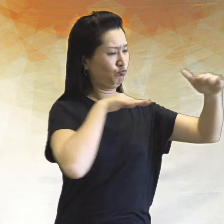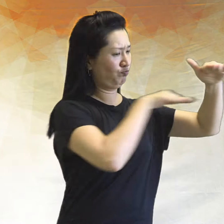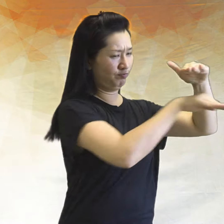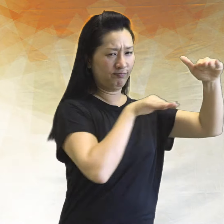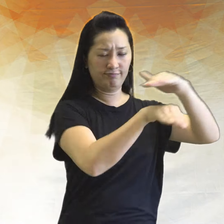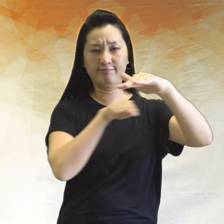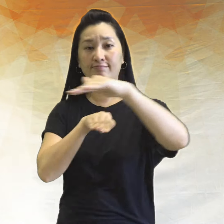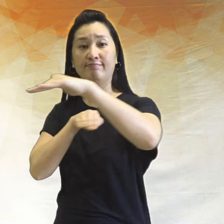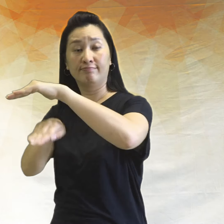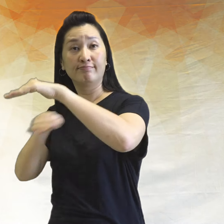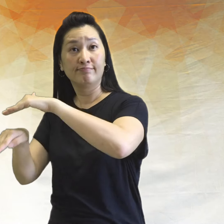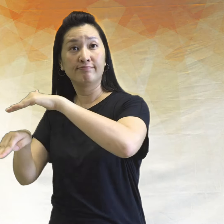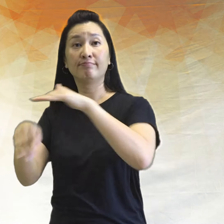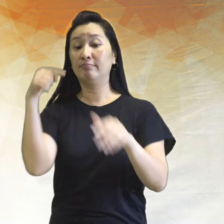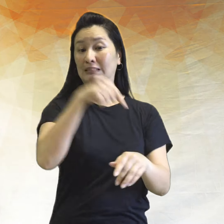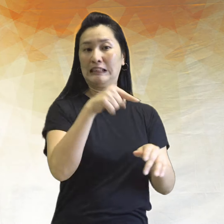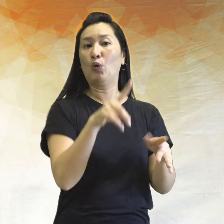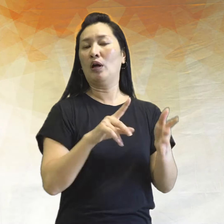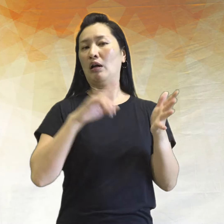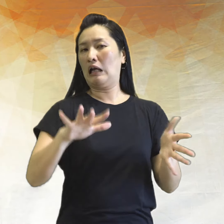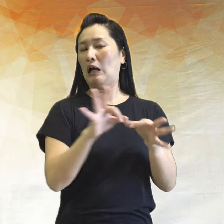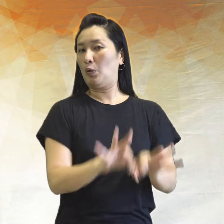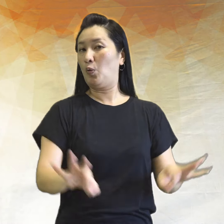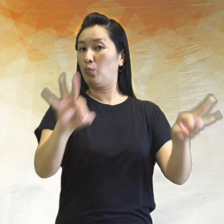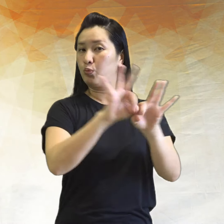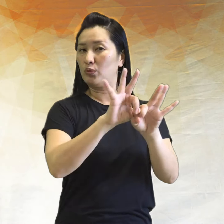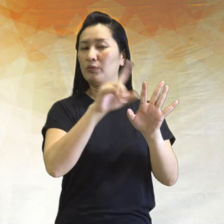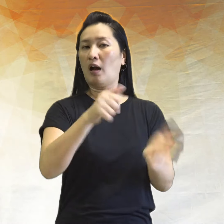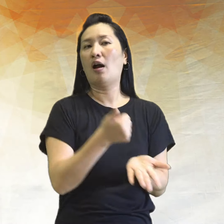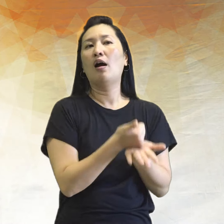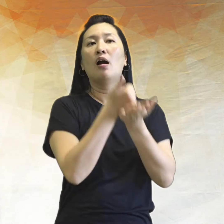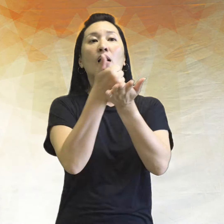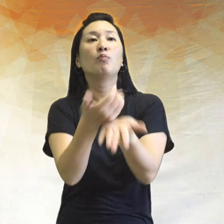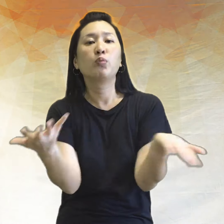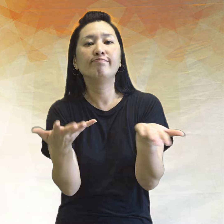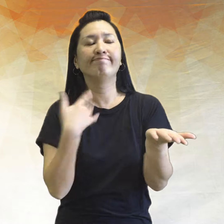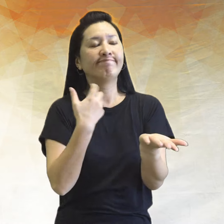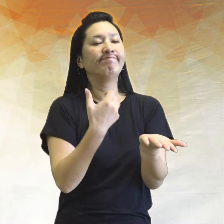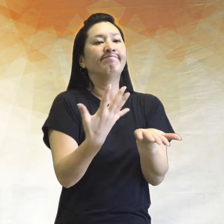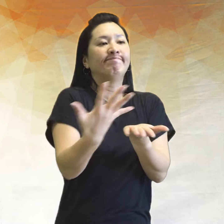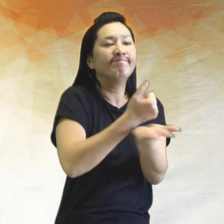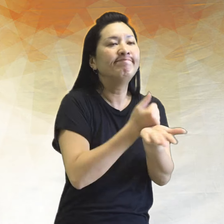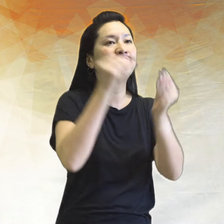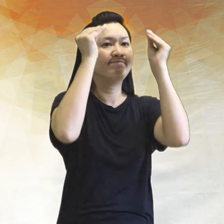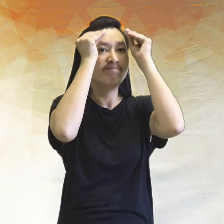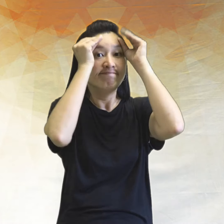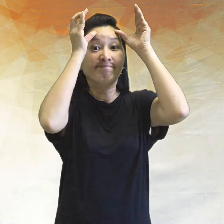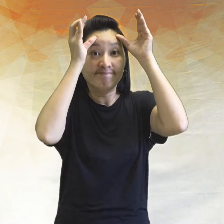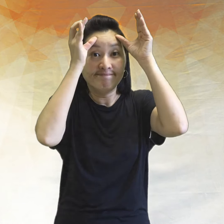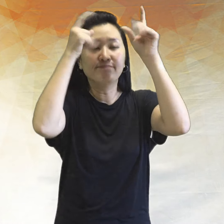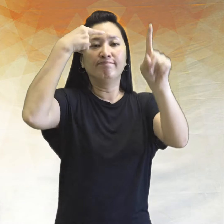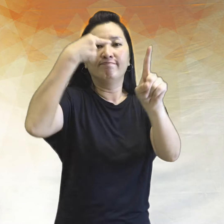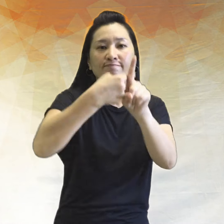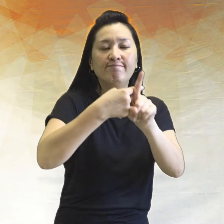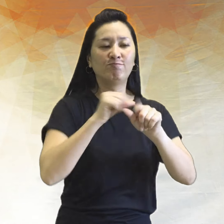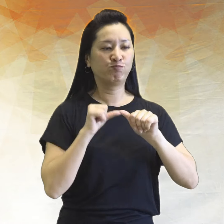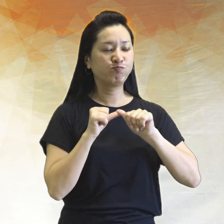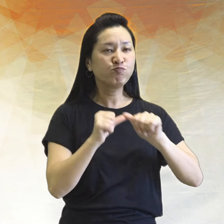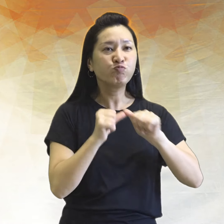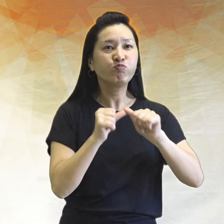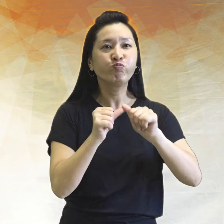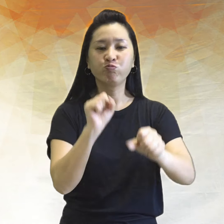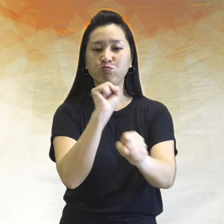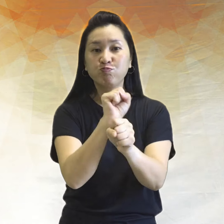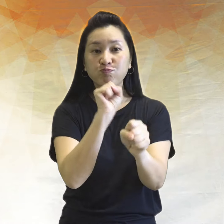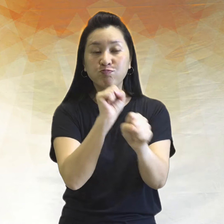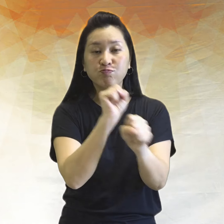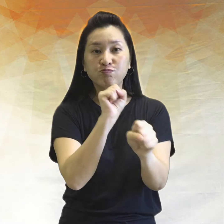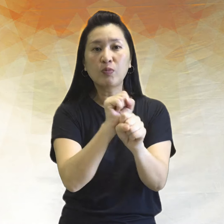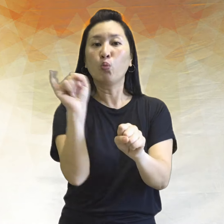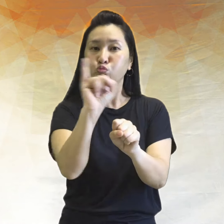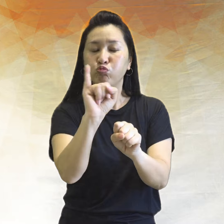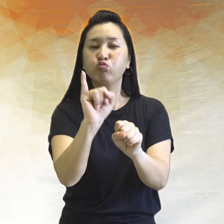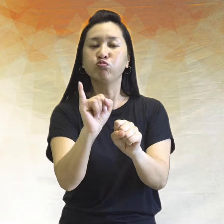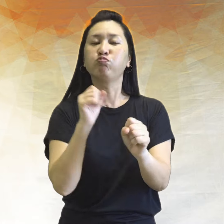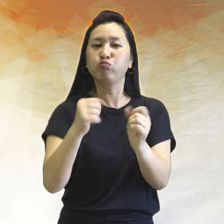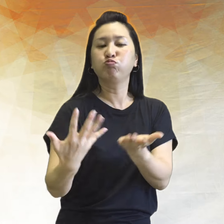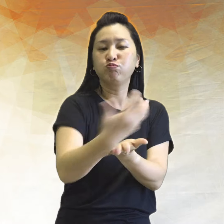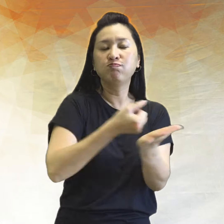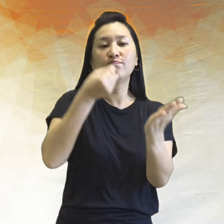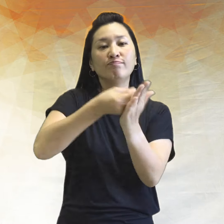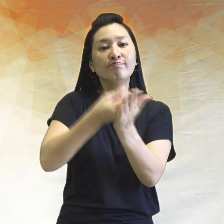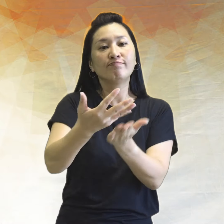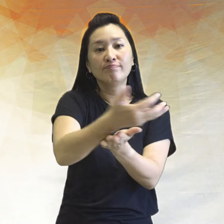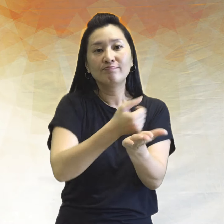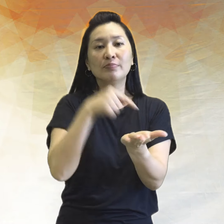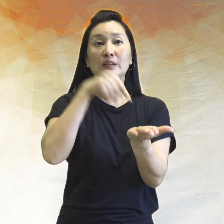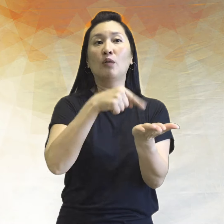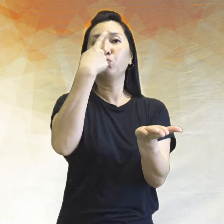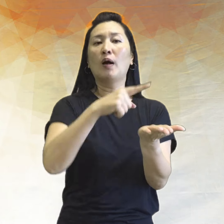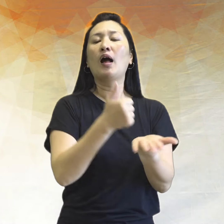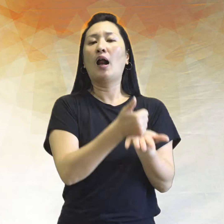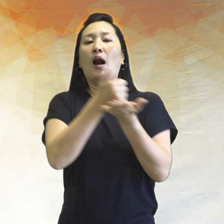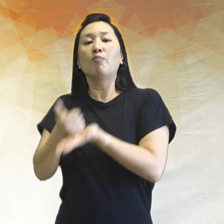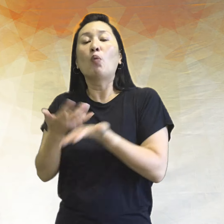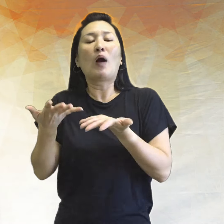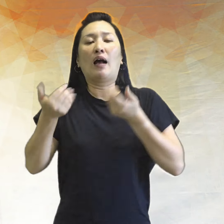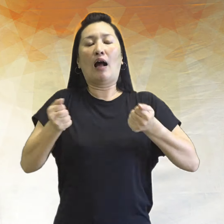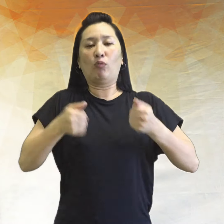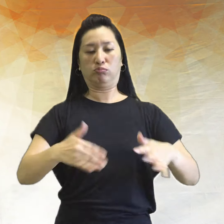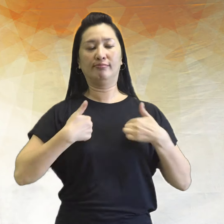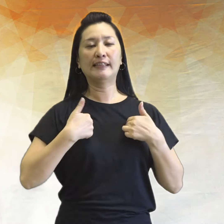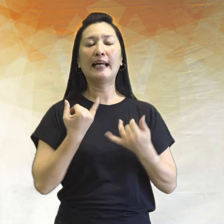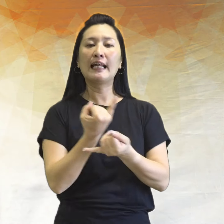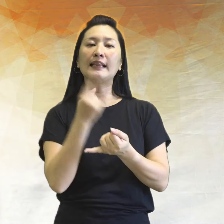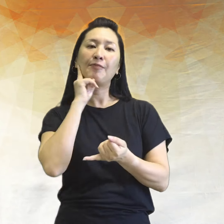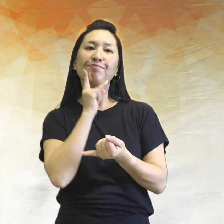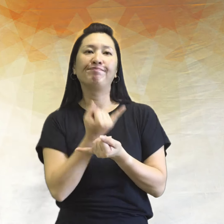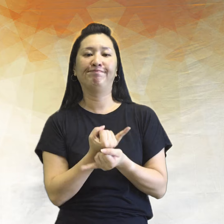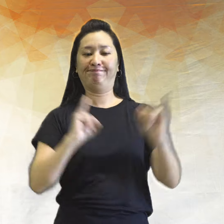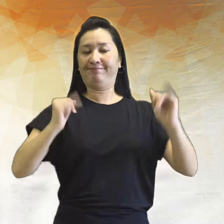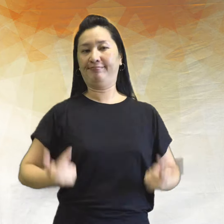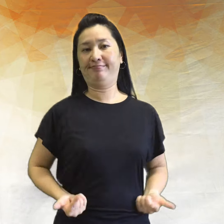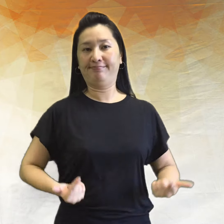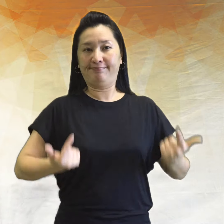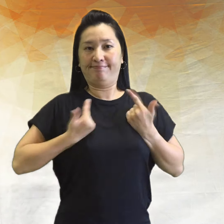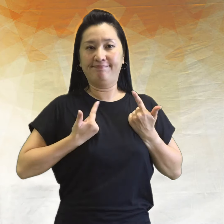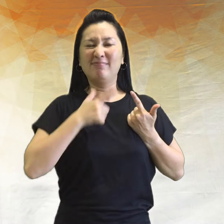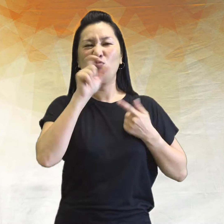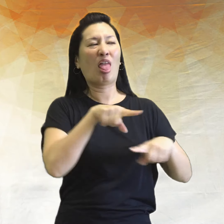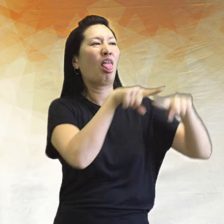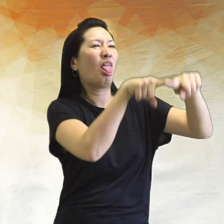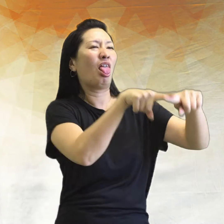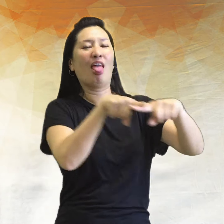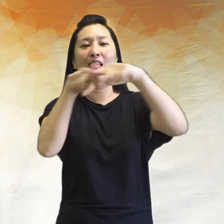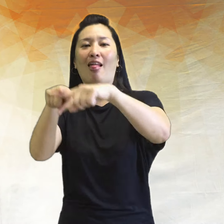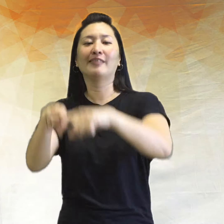gaining and retaining a job and earning wage that allows independent living.